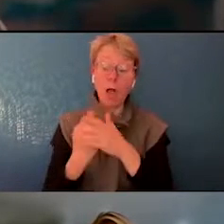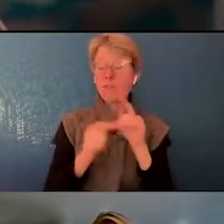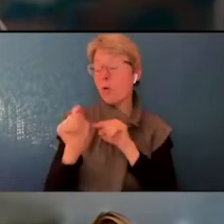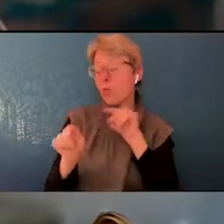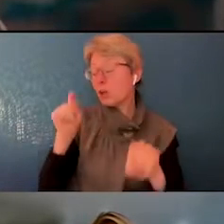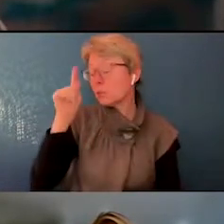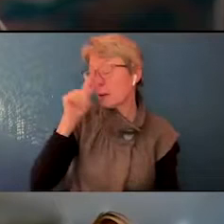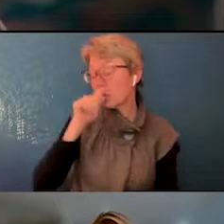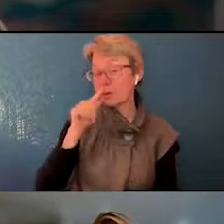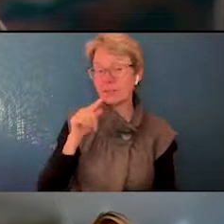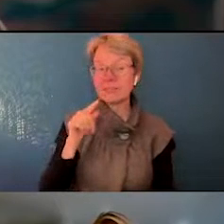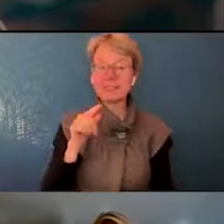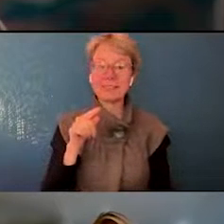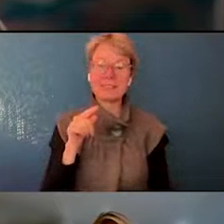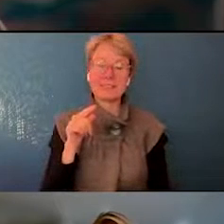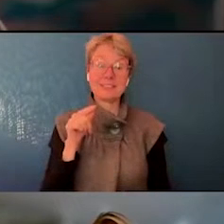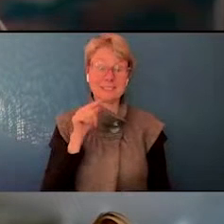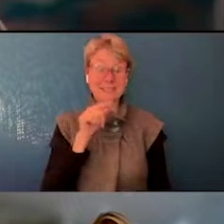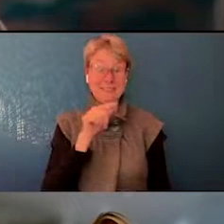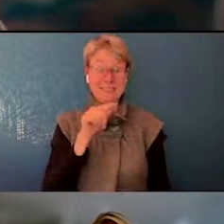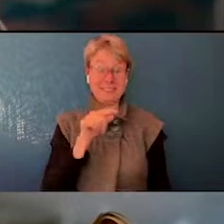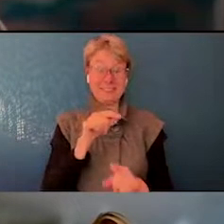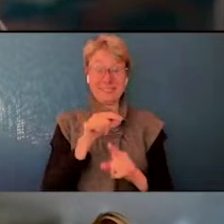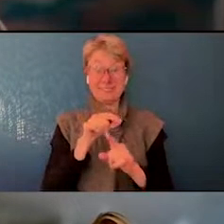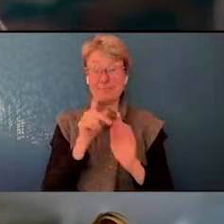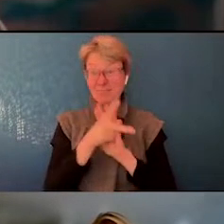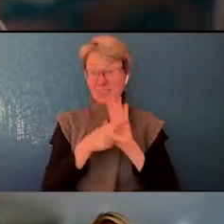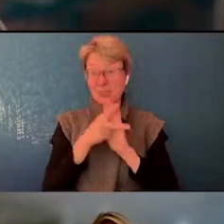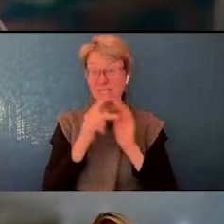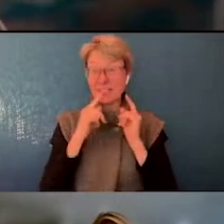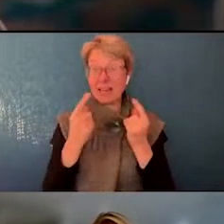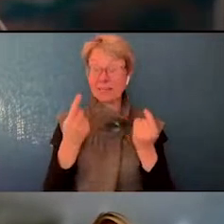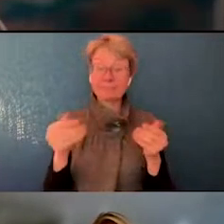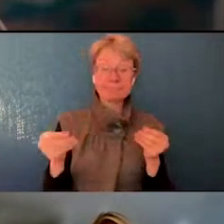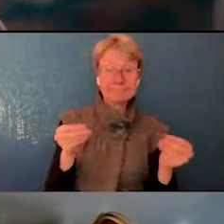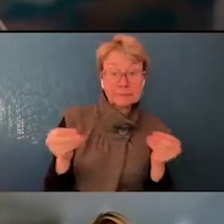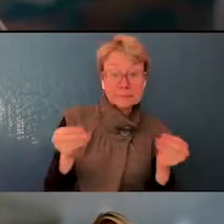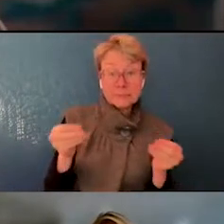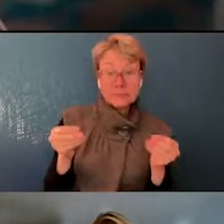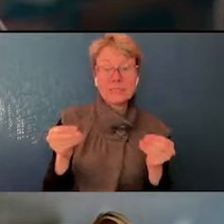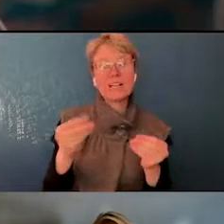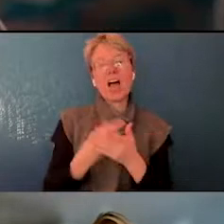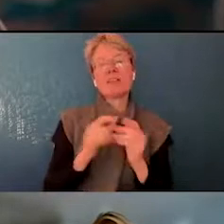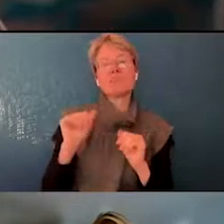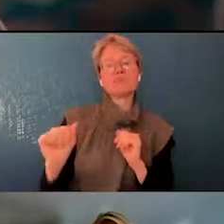this case uh they're referring to people that you know don't have much money uh while legal ladies